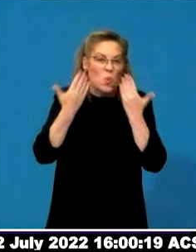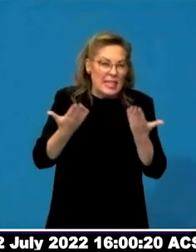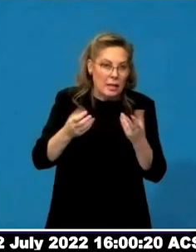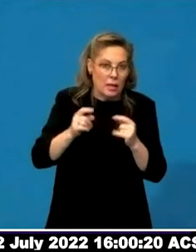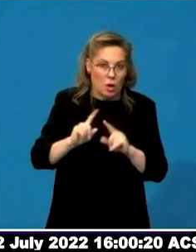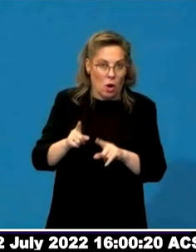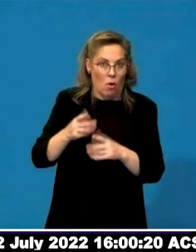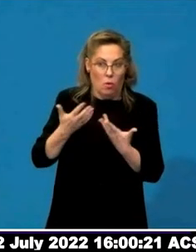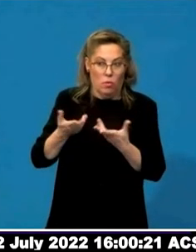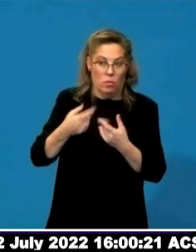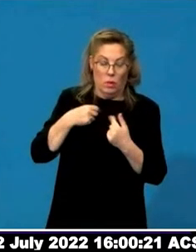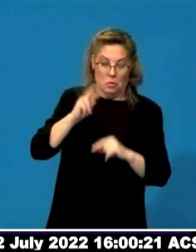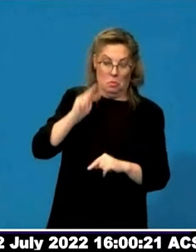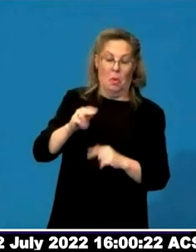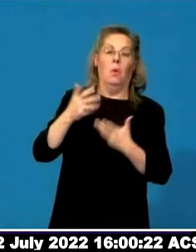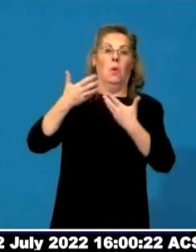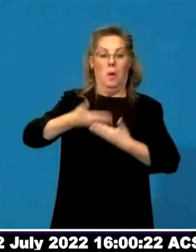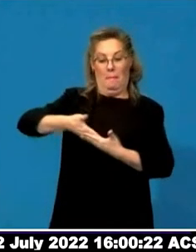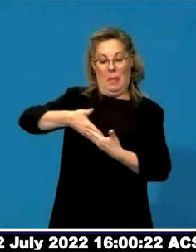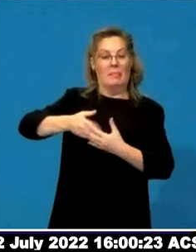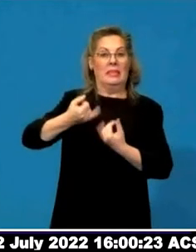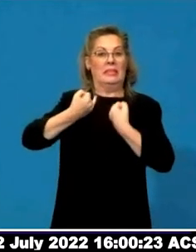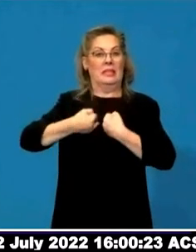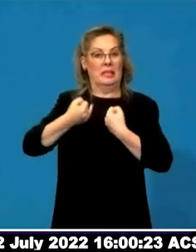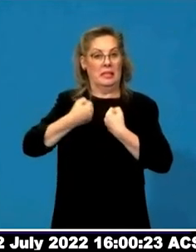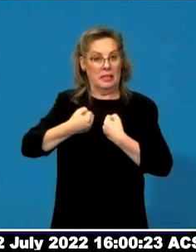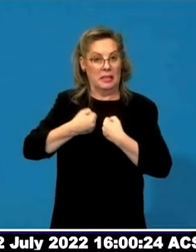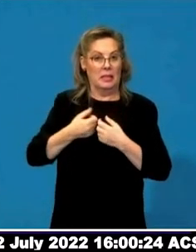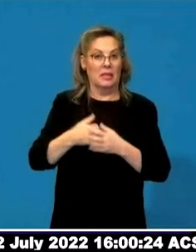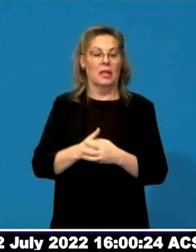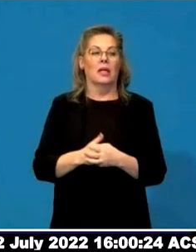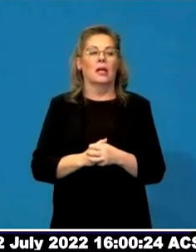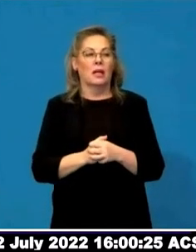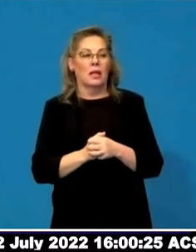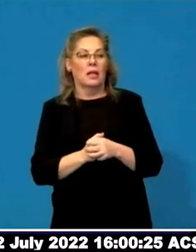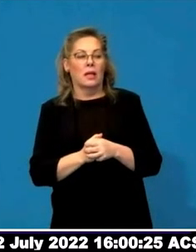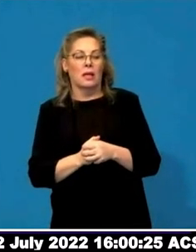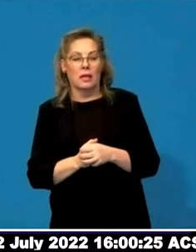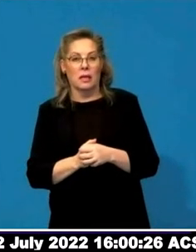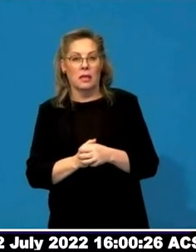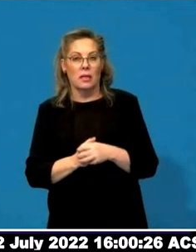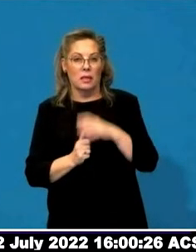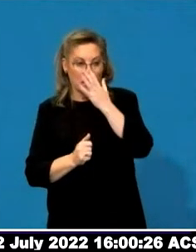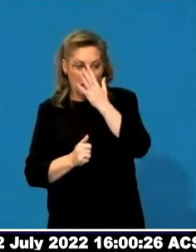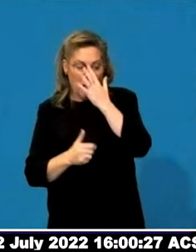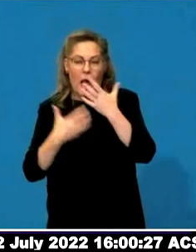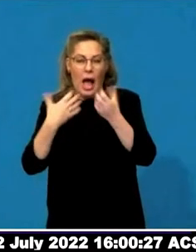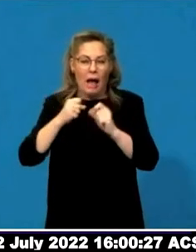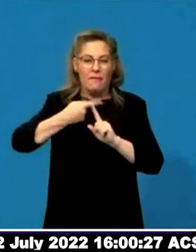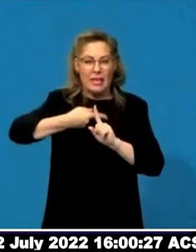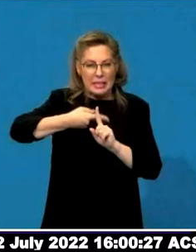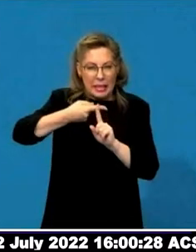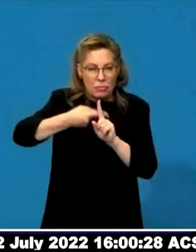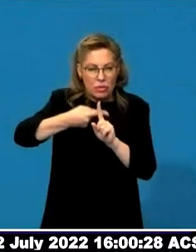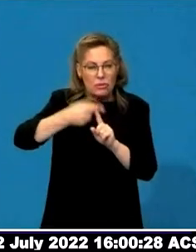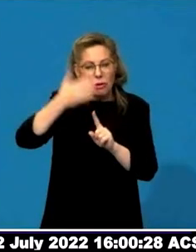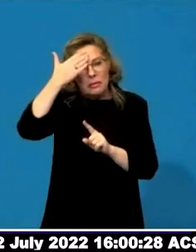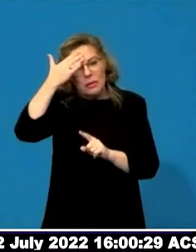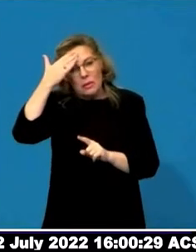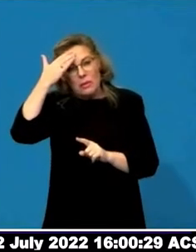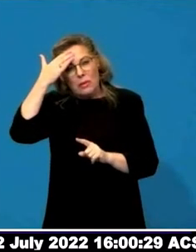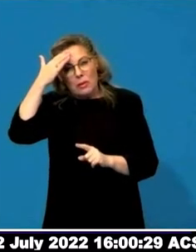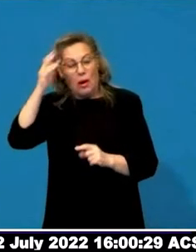he just had rheumatic - high temperature, all the time from baby onwards.